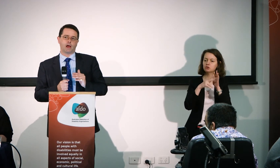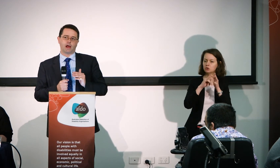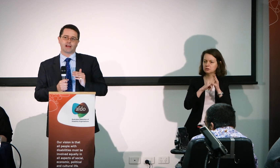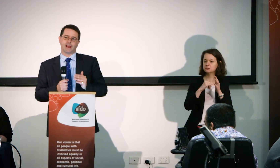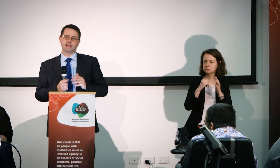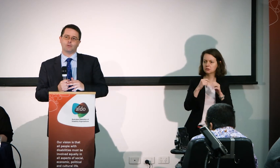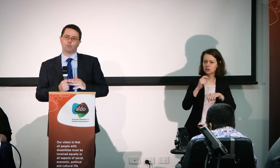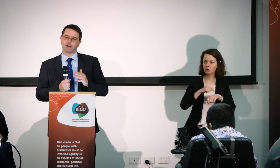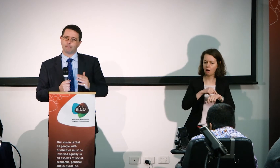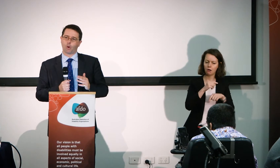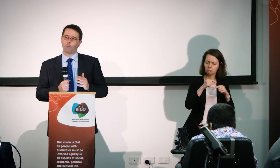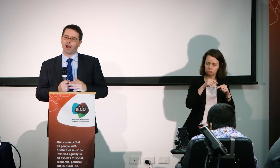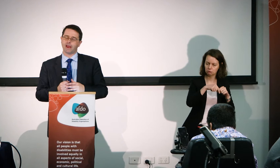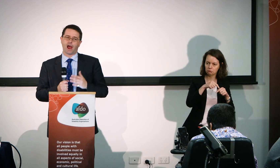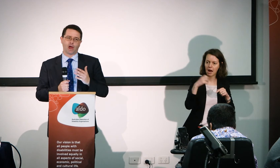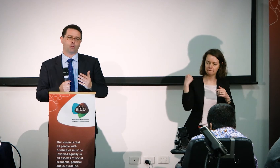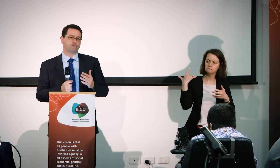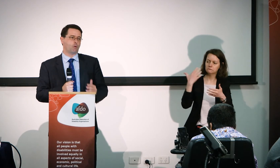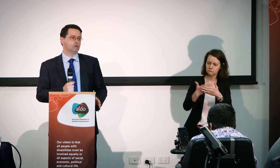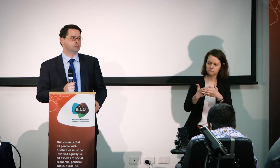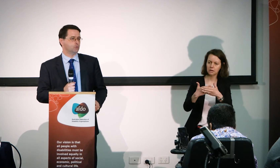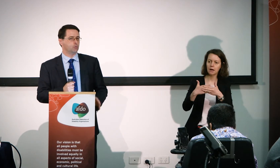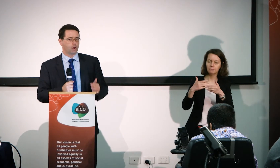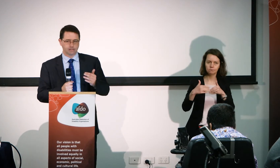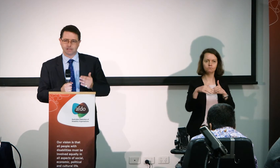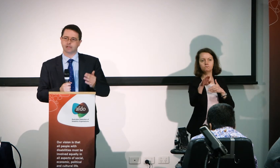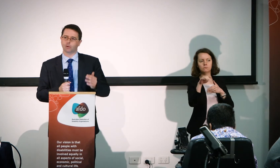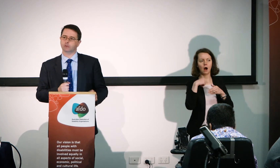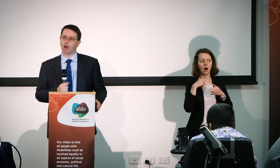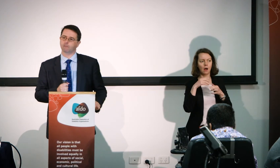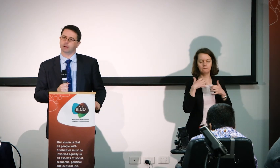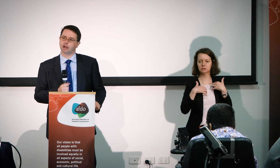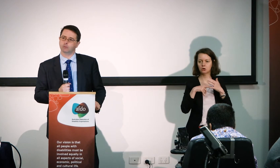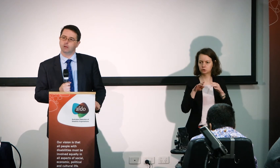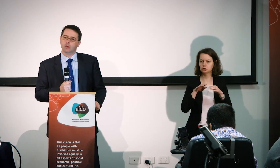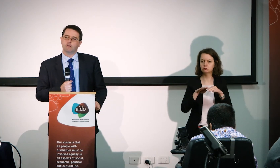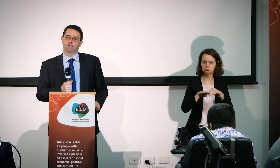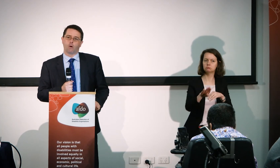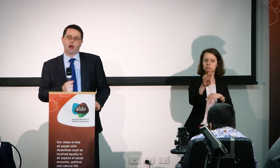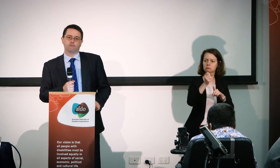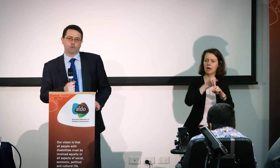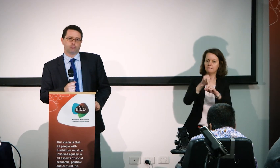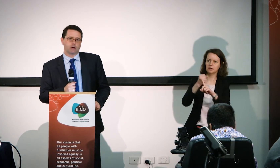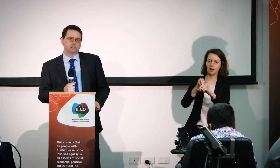Again, we have come a long way and I look forward to continuing to advocate for our full rights